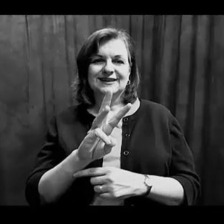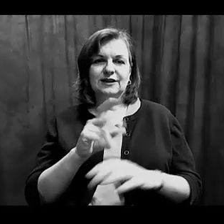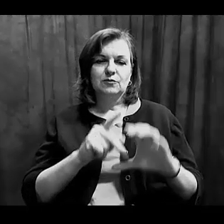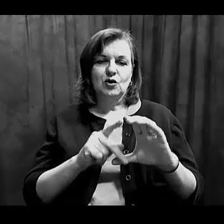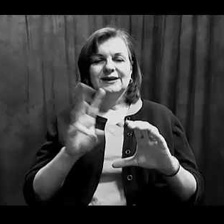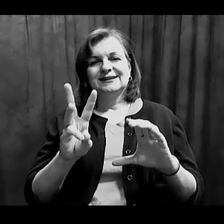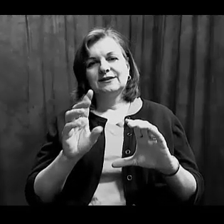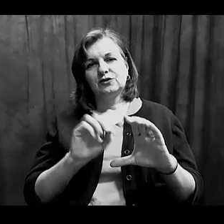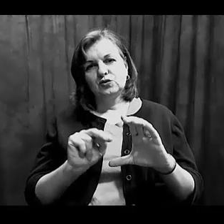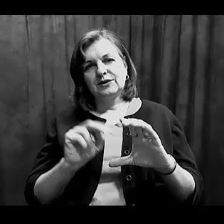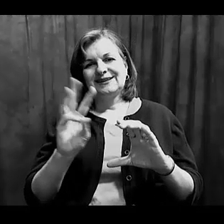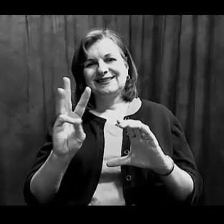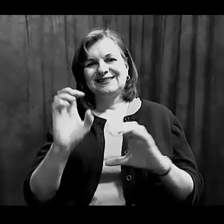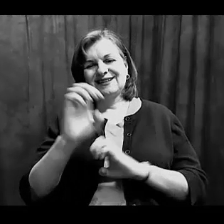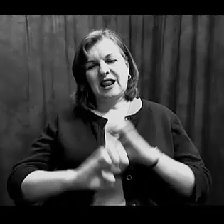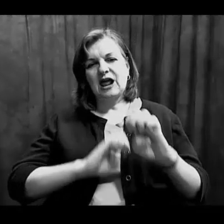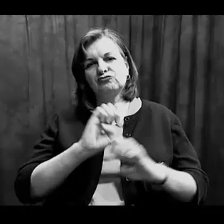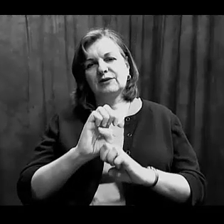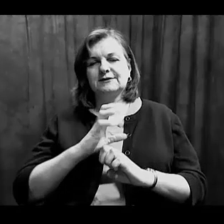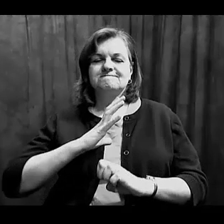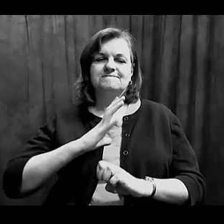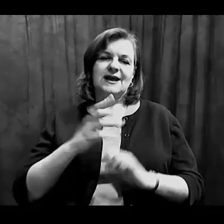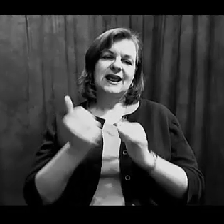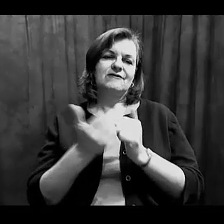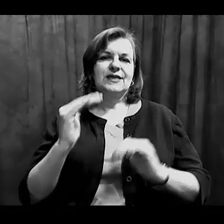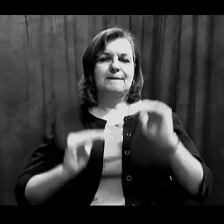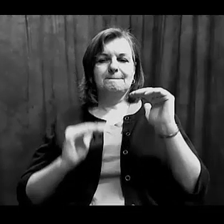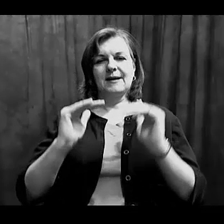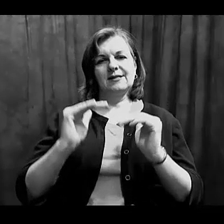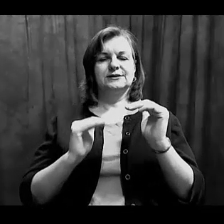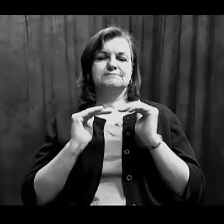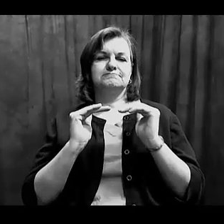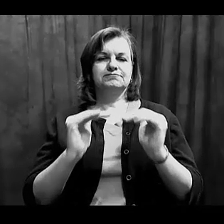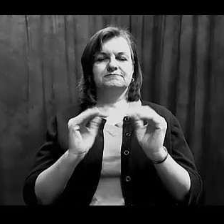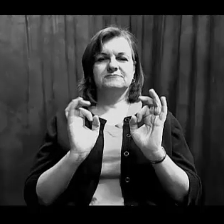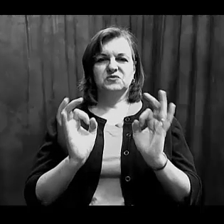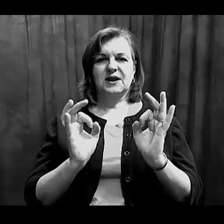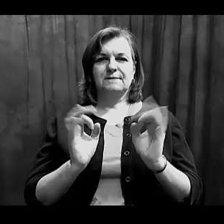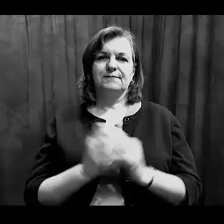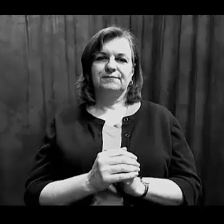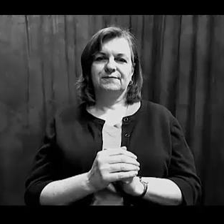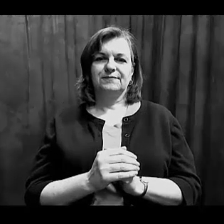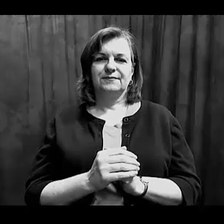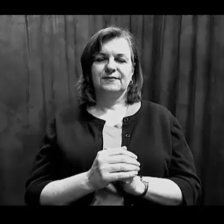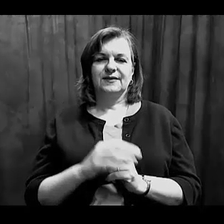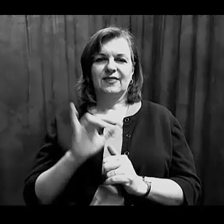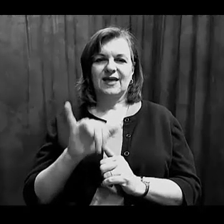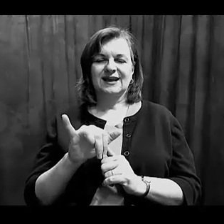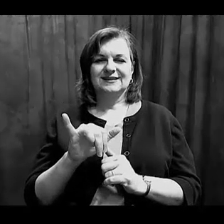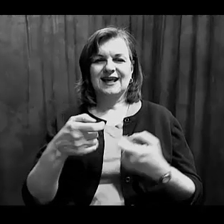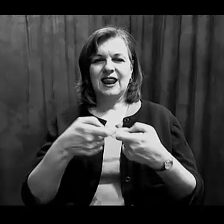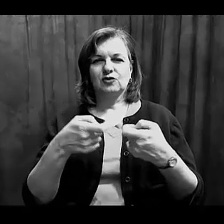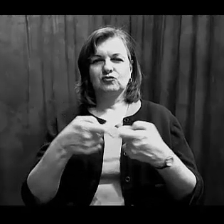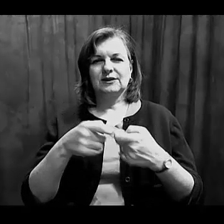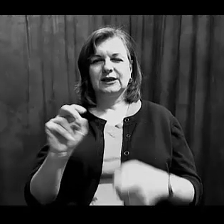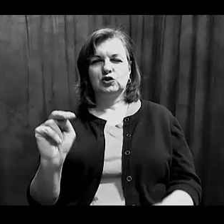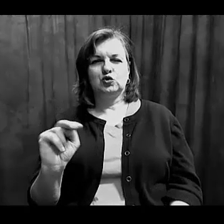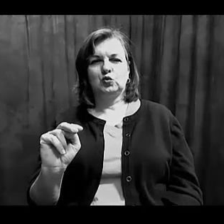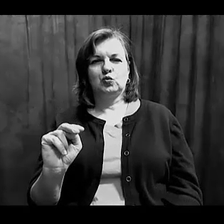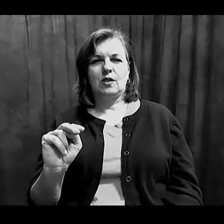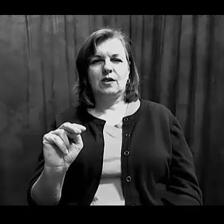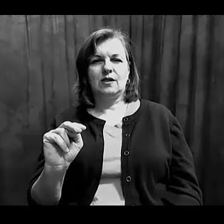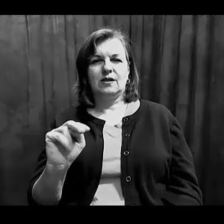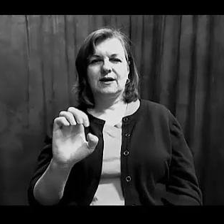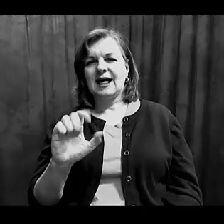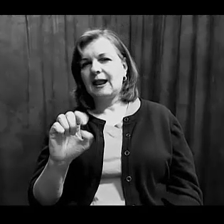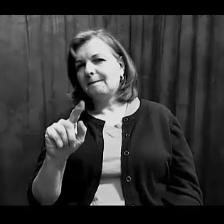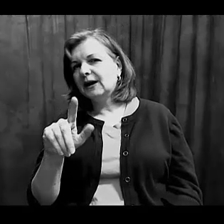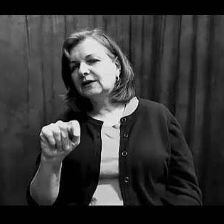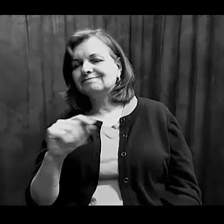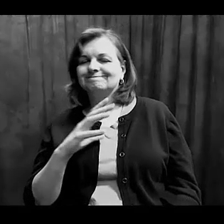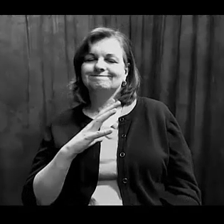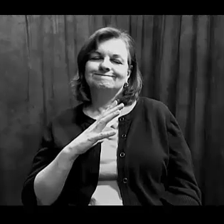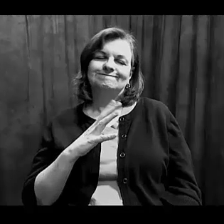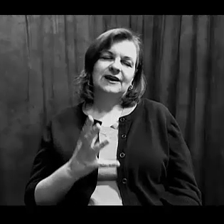6 proton 6 neutron 6 electrons -- everything balances out -- it's an electrically neutral element